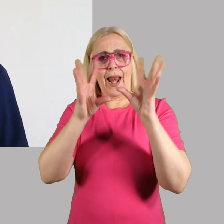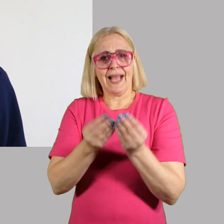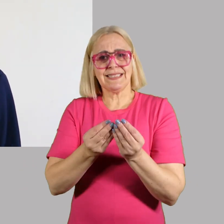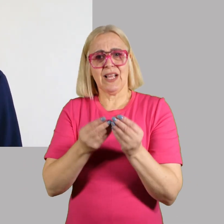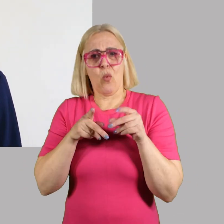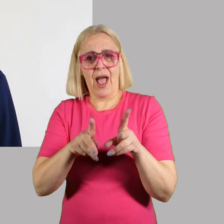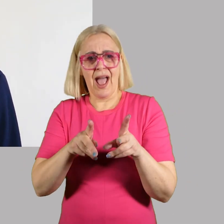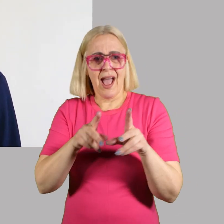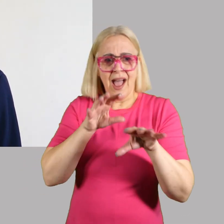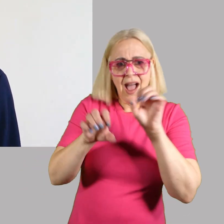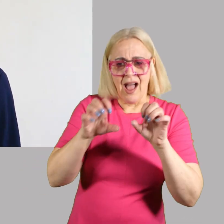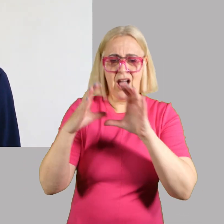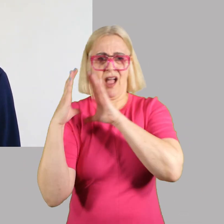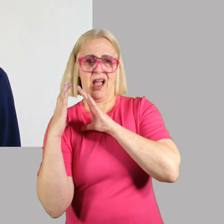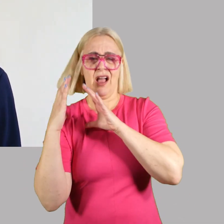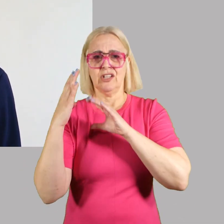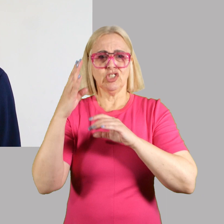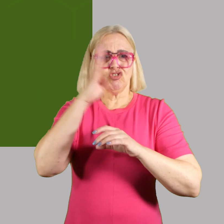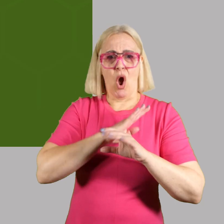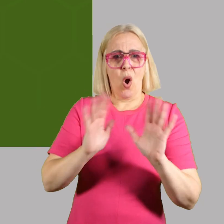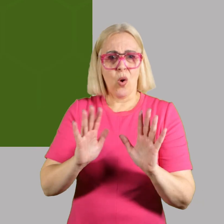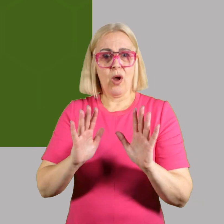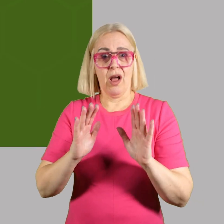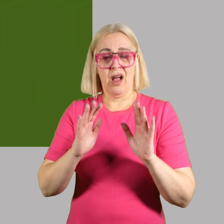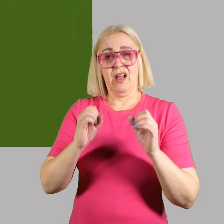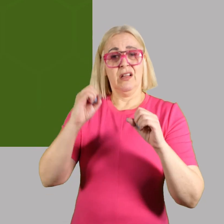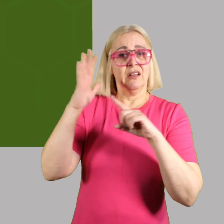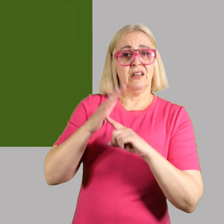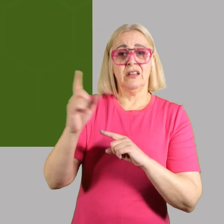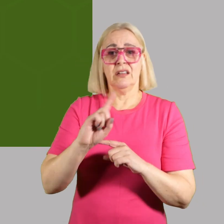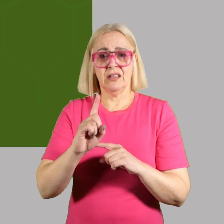way to tackle this huge burden of stroke. The highest priority should be given for the